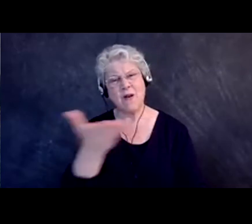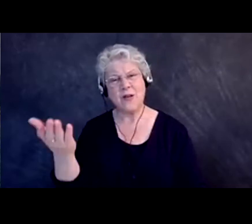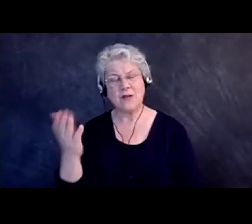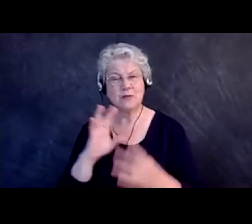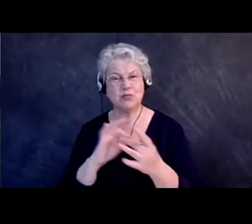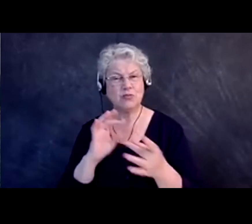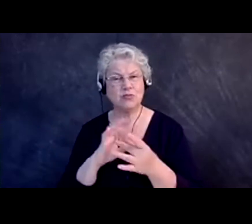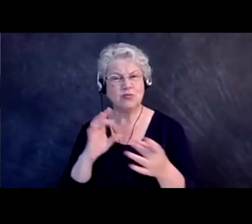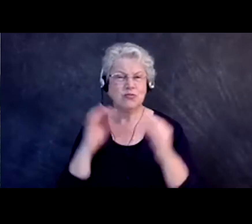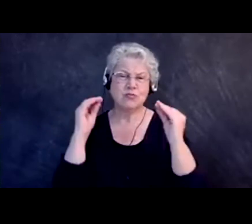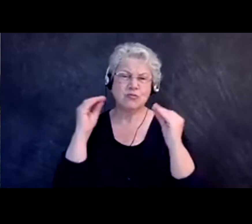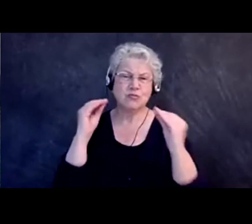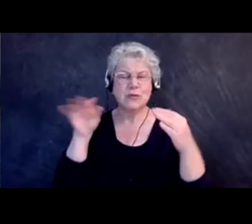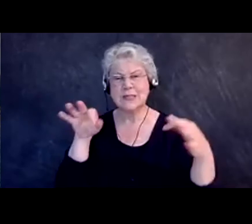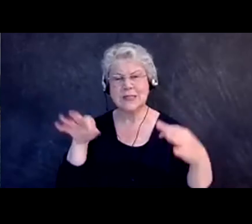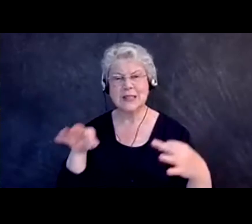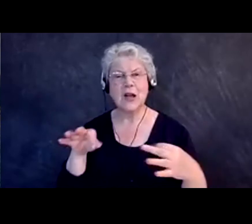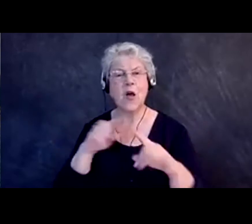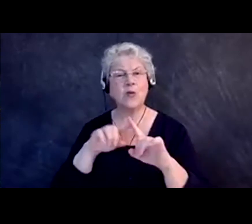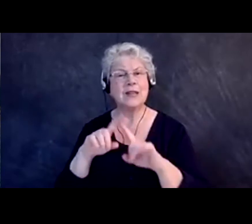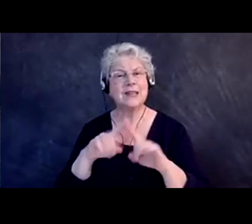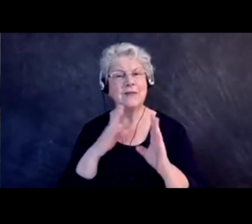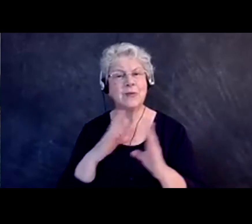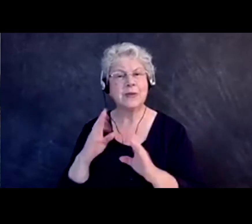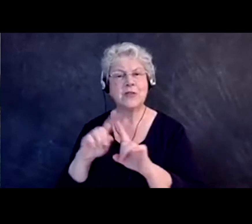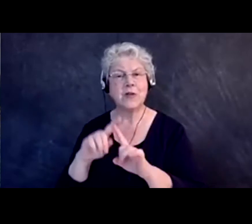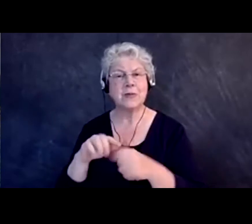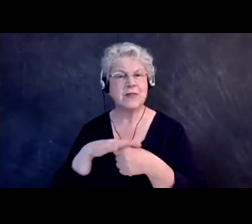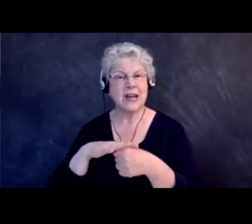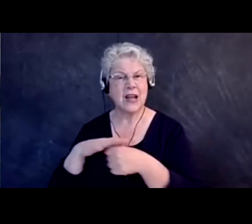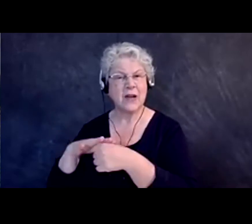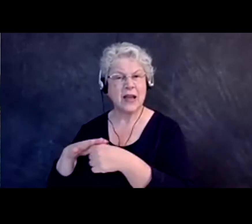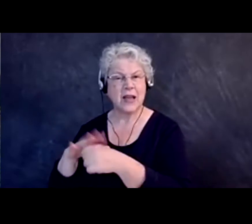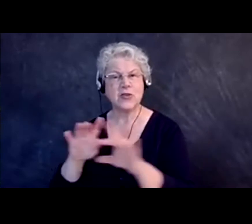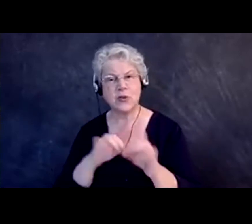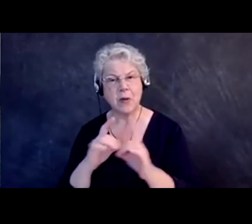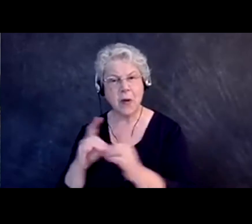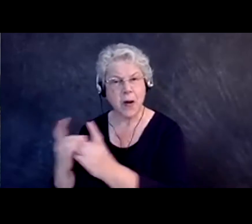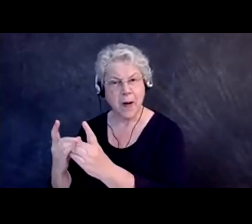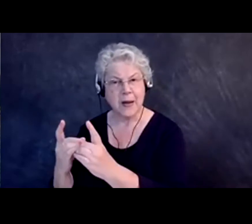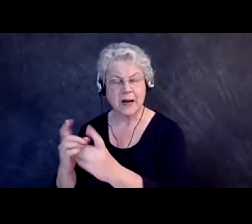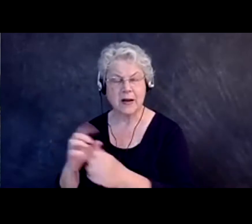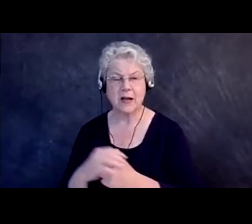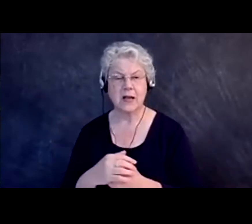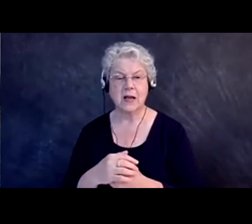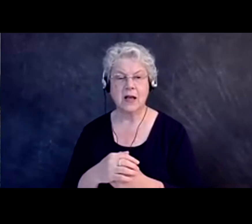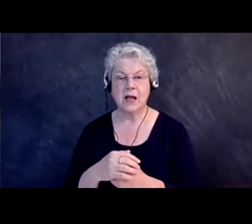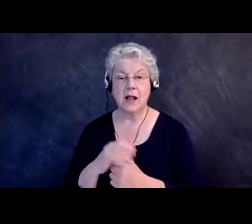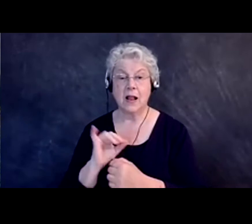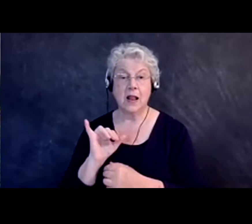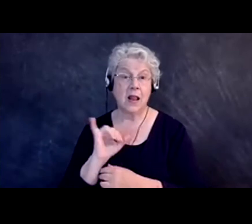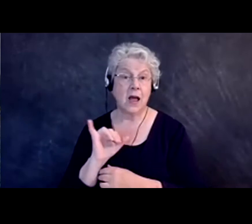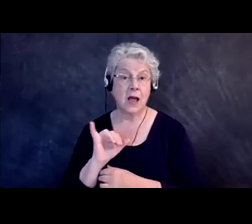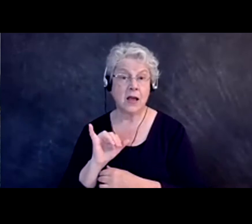when you talk about, you know, all the different plans from different areas, like I have not been a